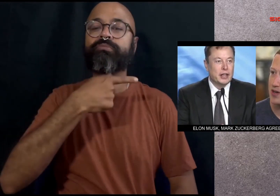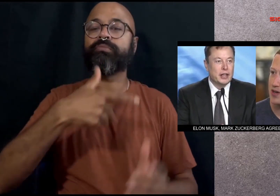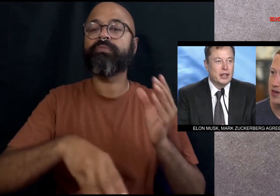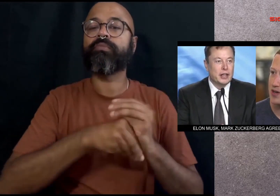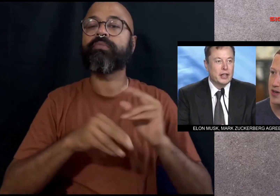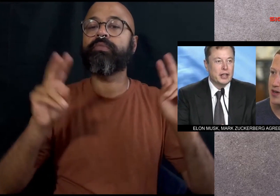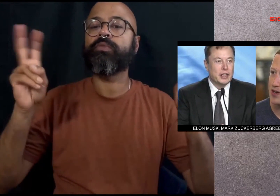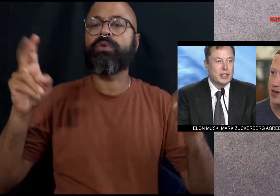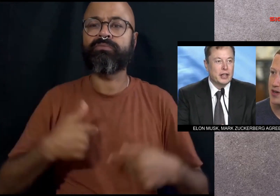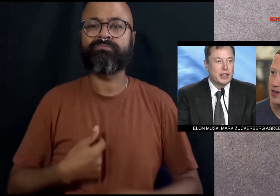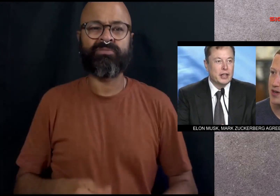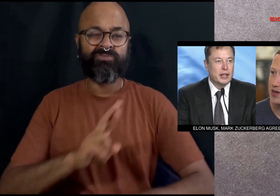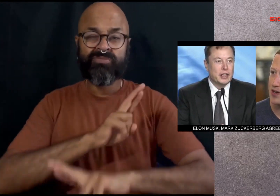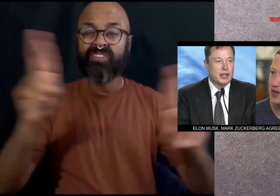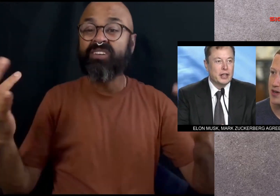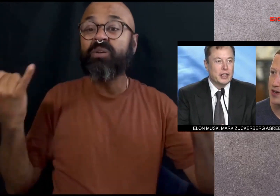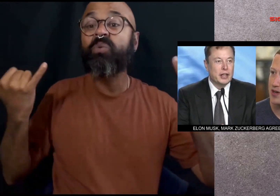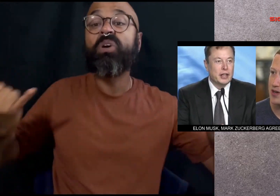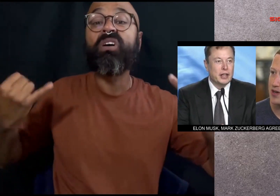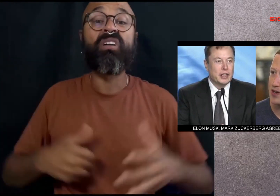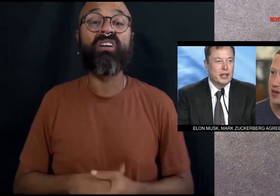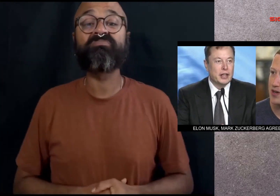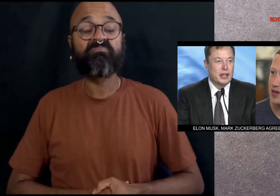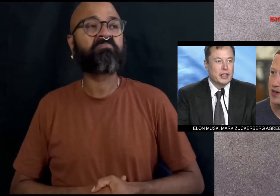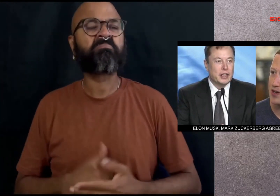Zuckerberg said, quote, I'm ready today.